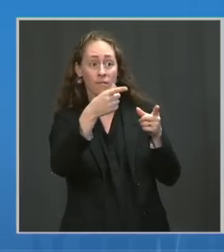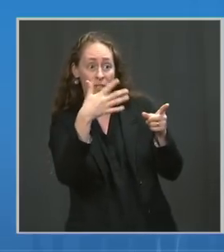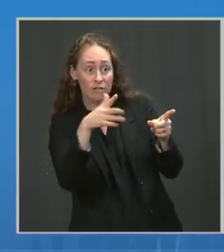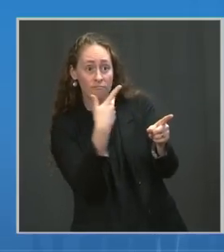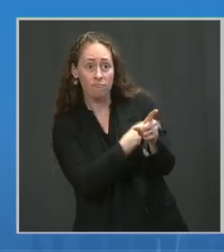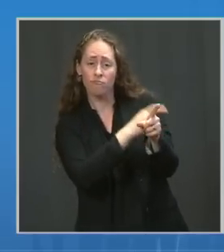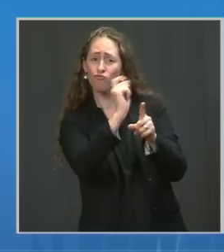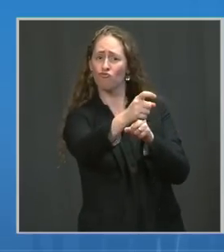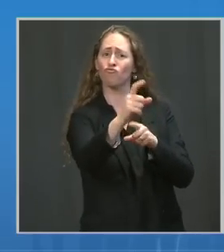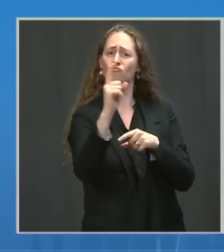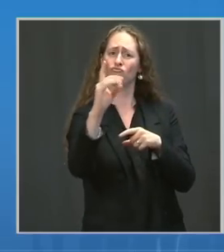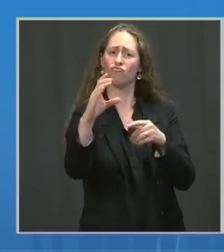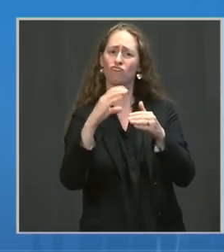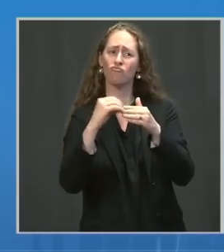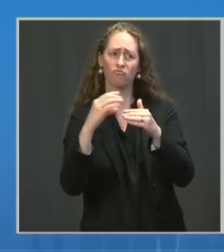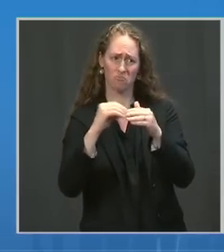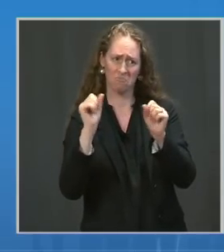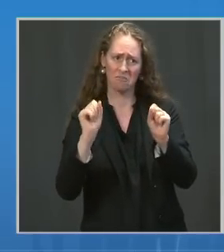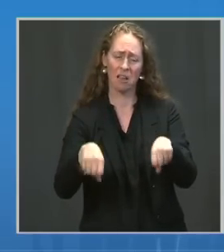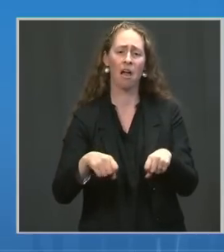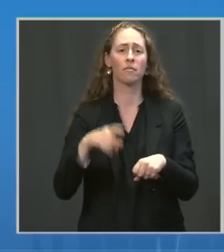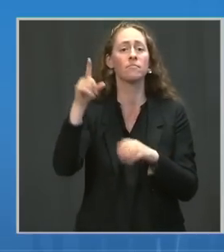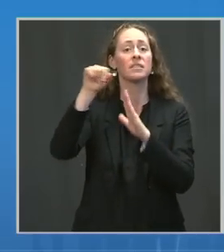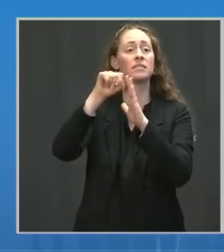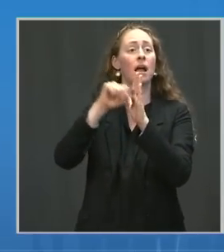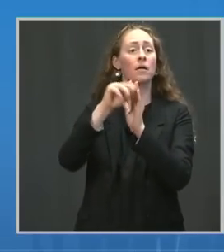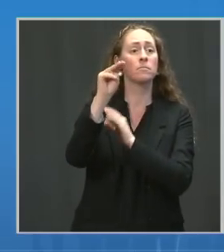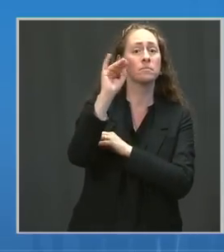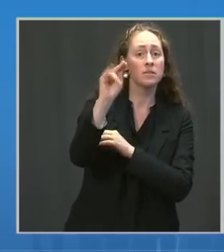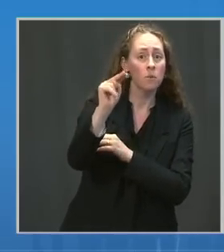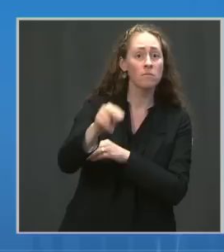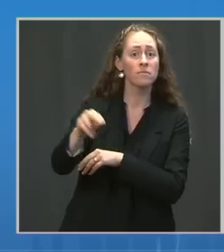Minnesota and New Mexico have already stepped up to answer the President's call.